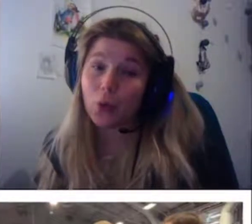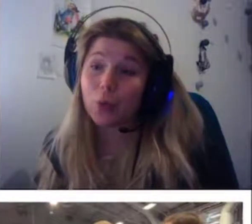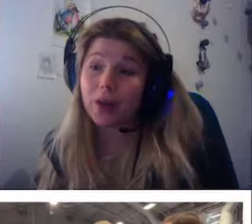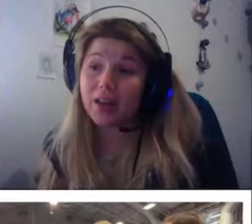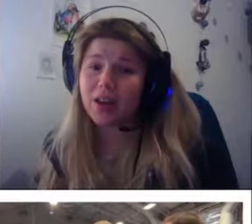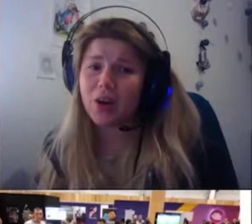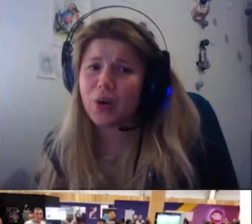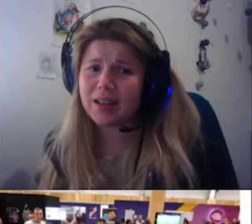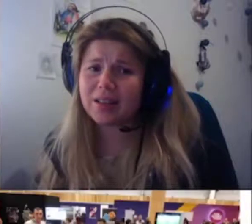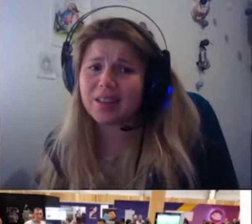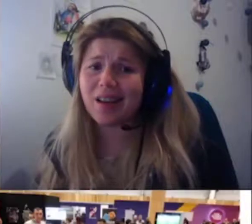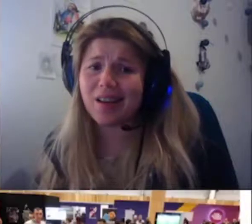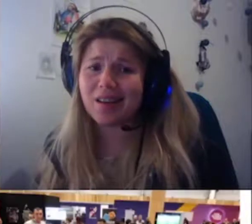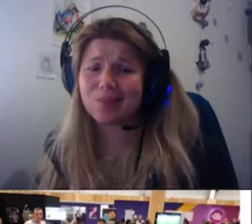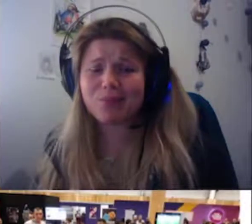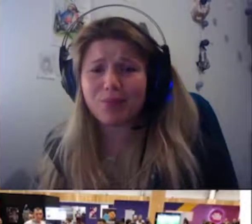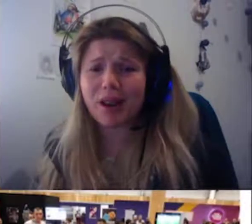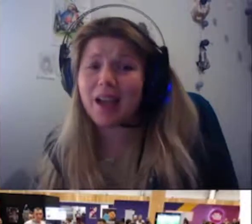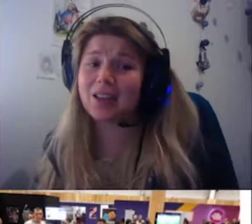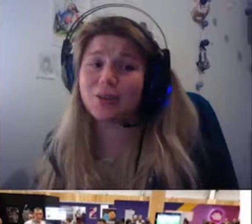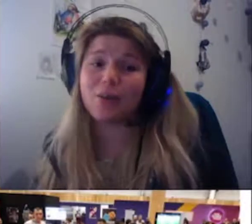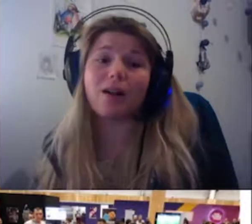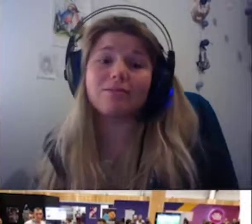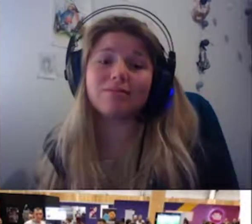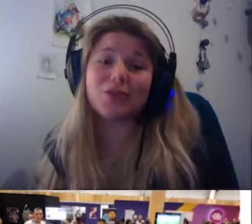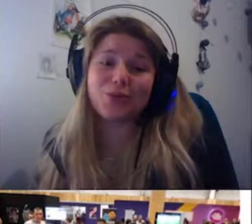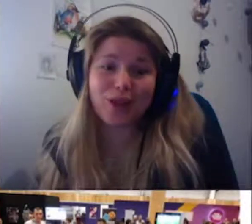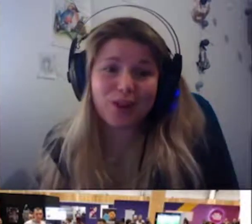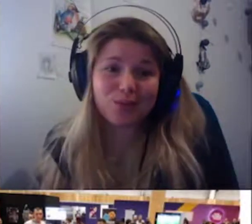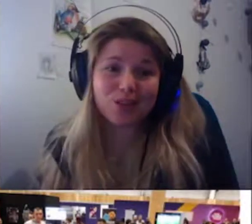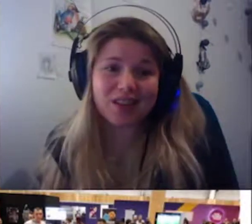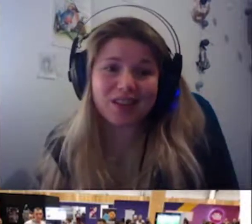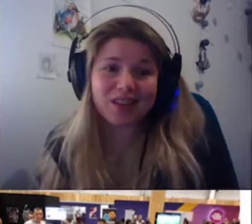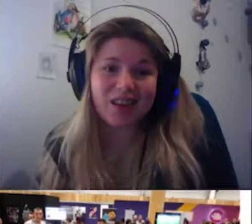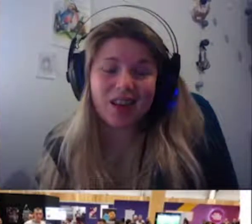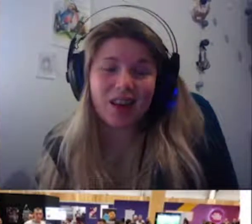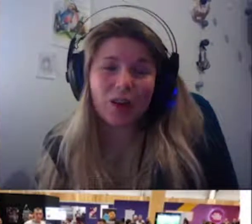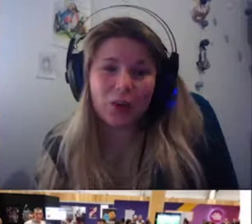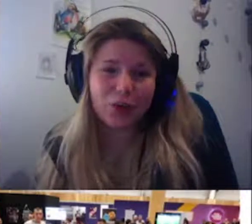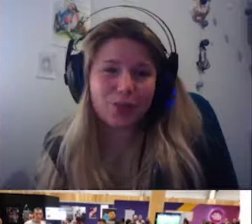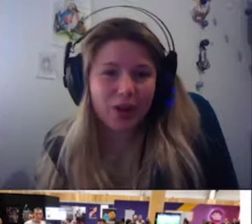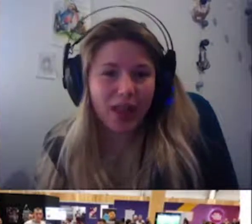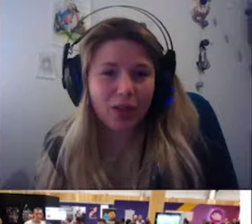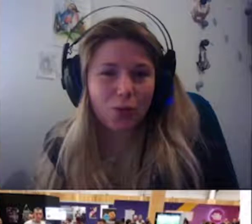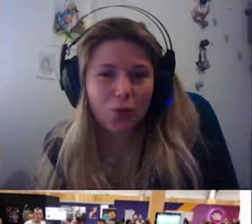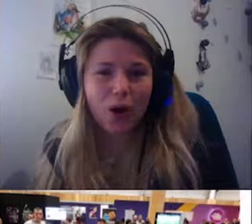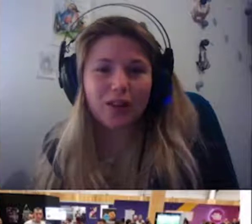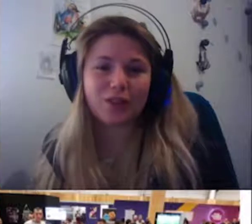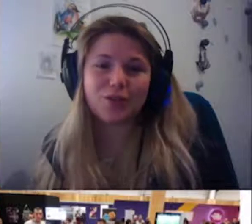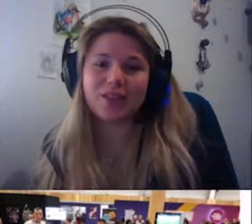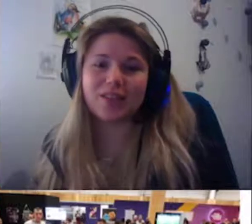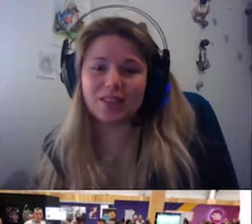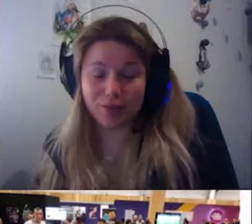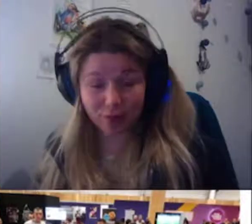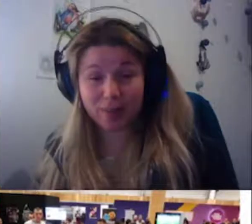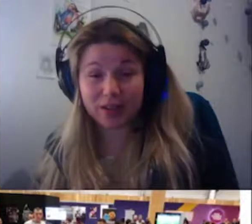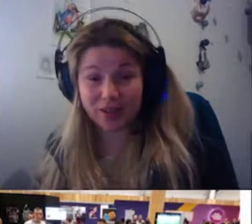We call it: Play as you are, Jouez comme vous êtes. Huge, more than 100 square meters.